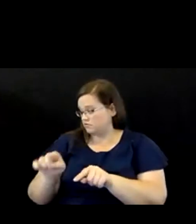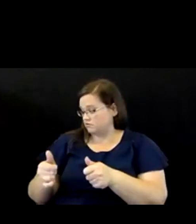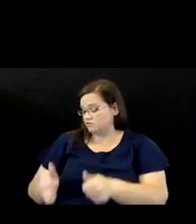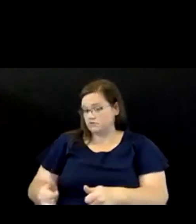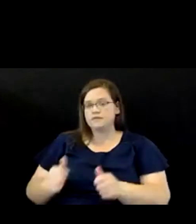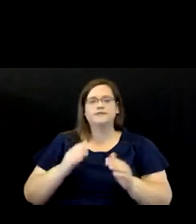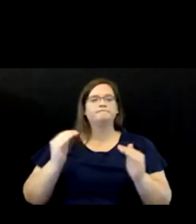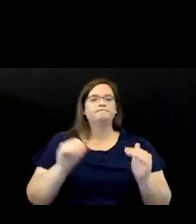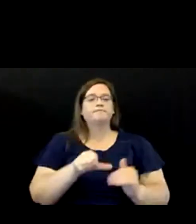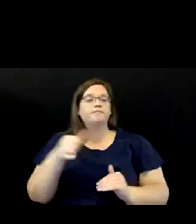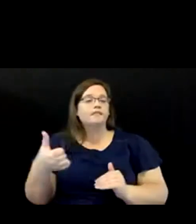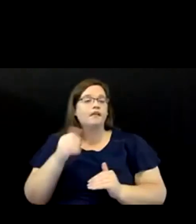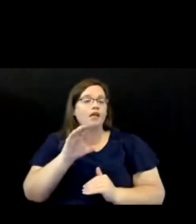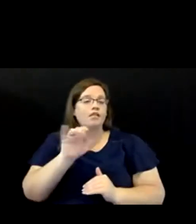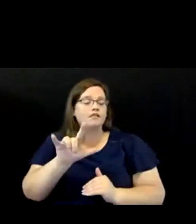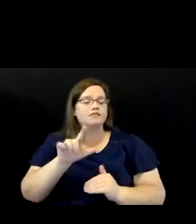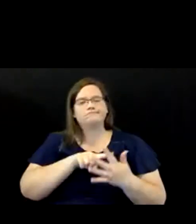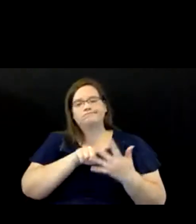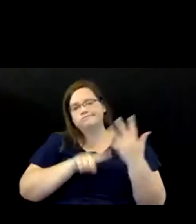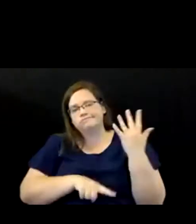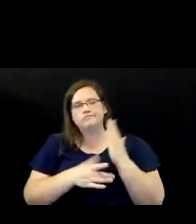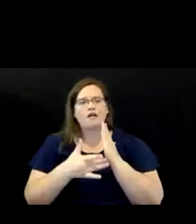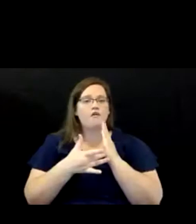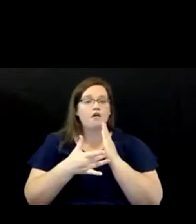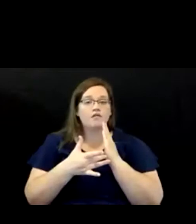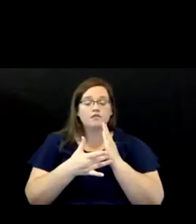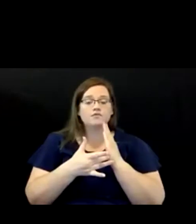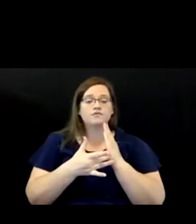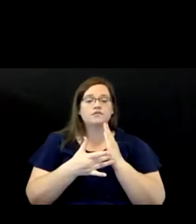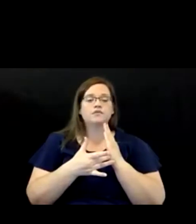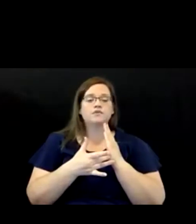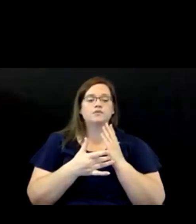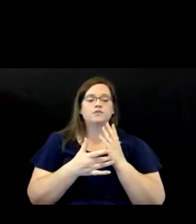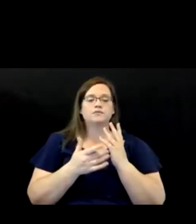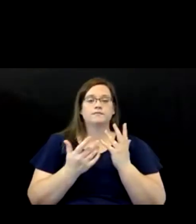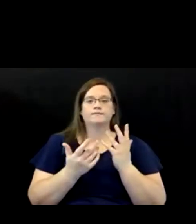utilized a variety of technology to -- a variety of technology